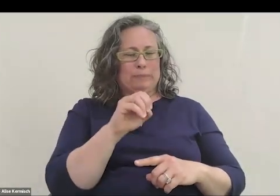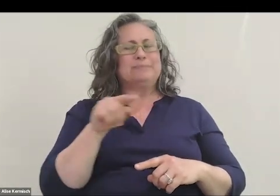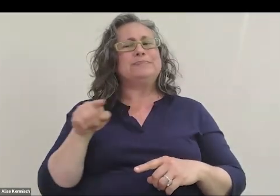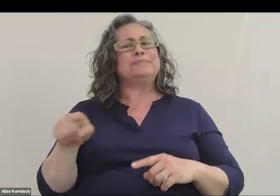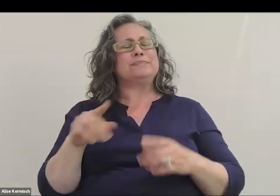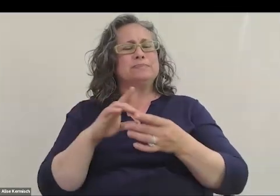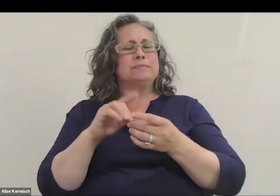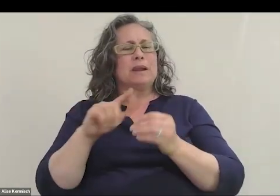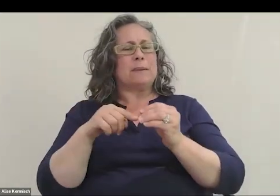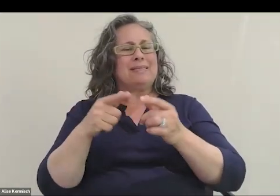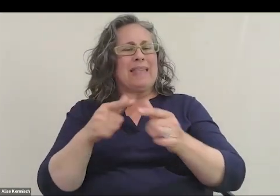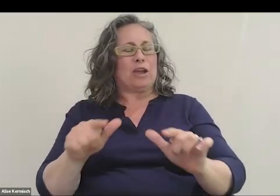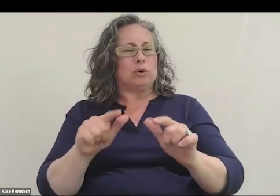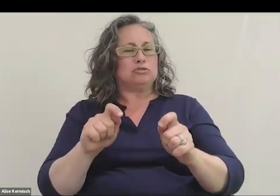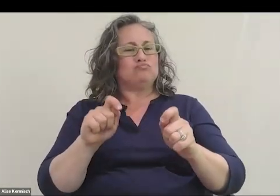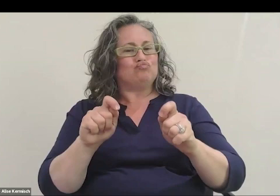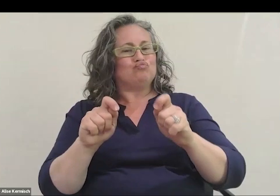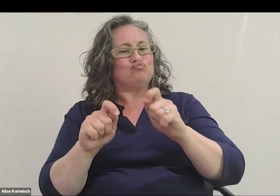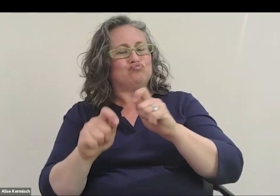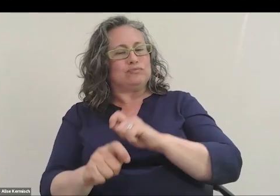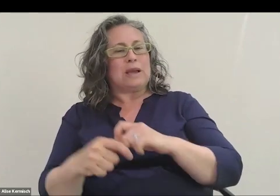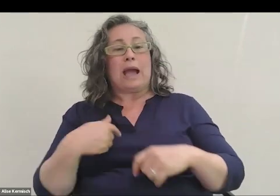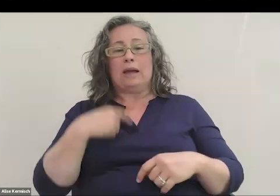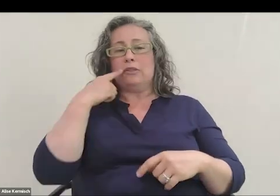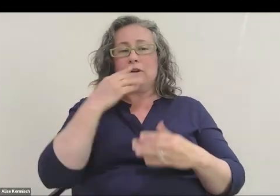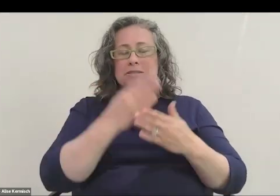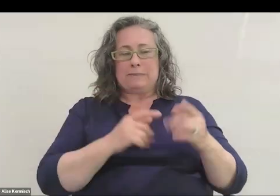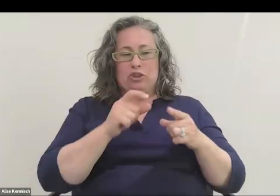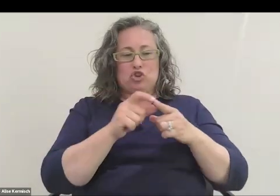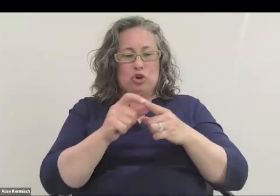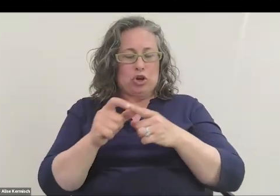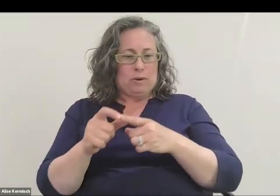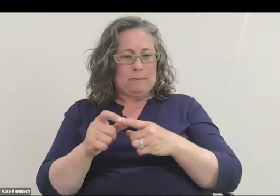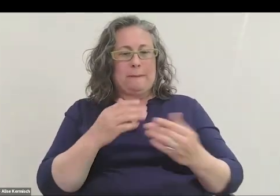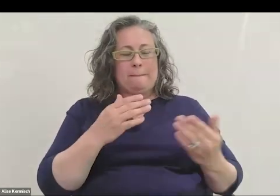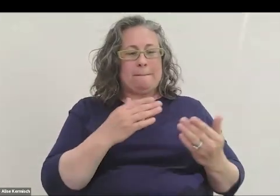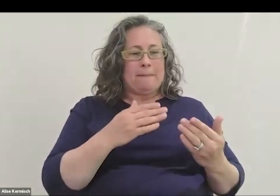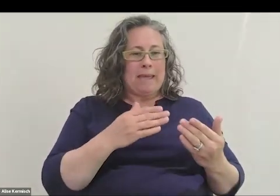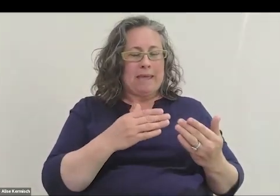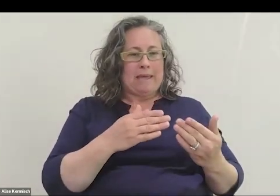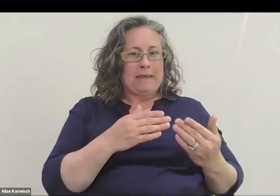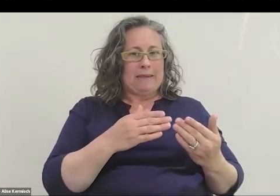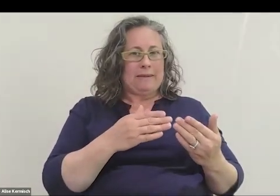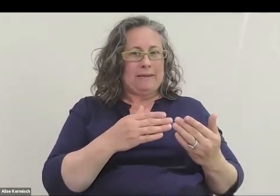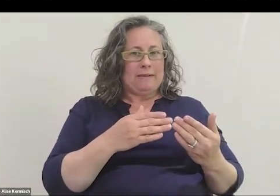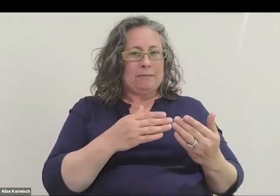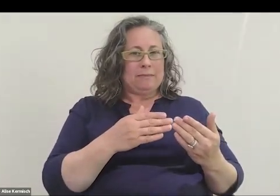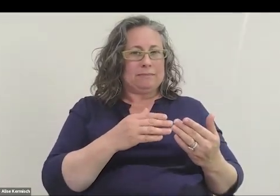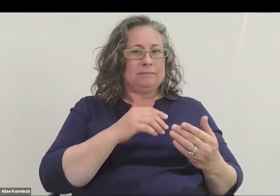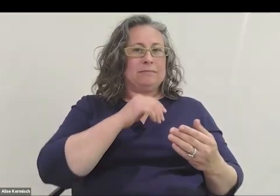who is talking about how language is ever-evolving, and I thought some of the terminology used in your talk may have been falling out due to its use